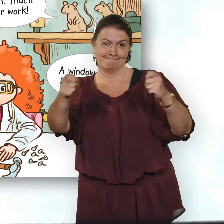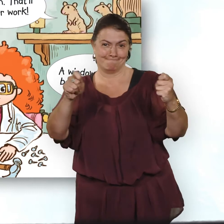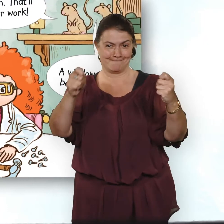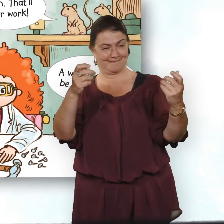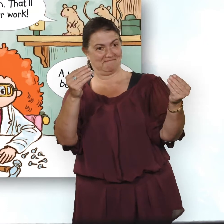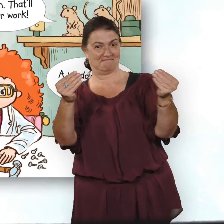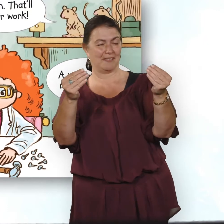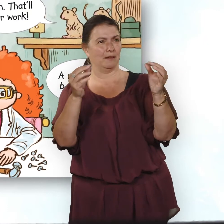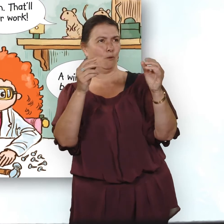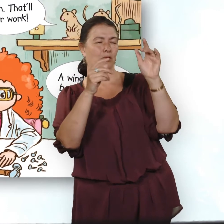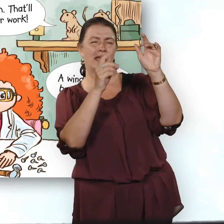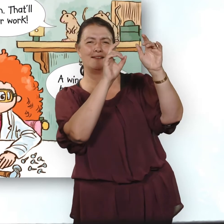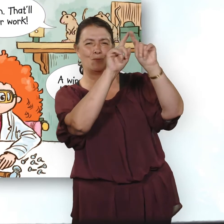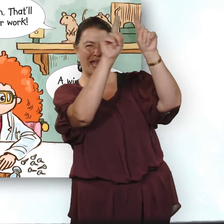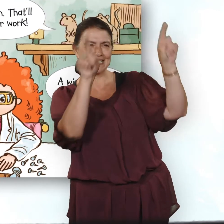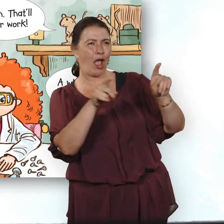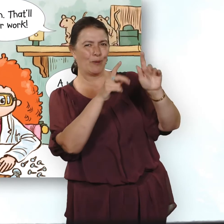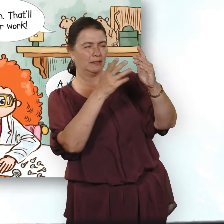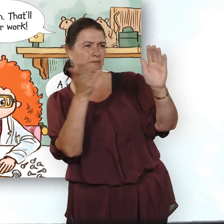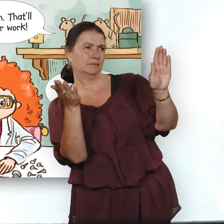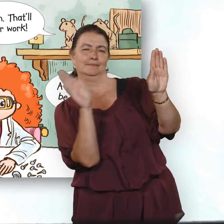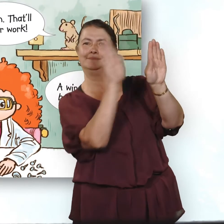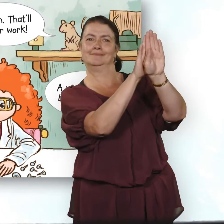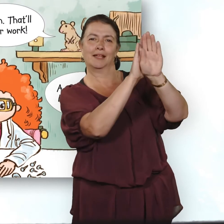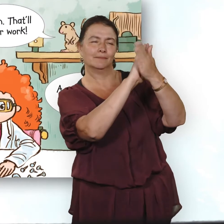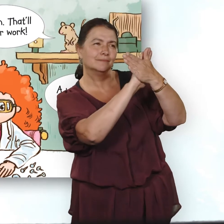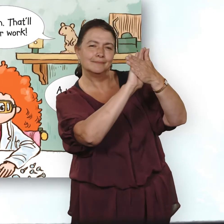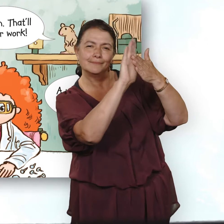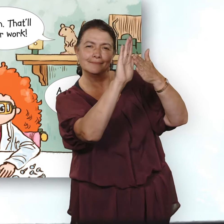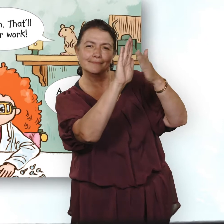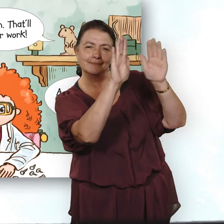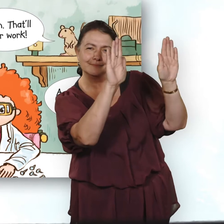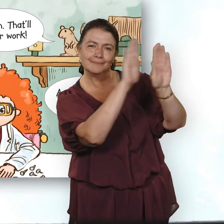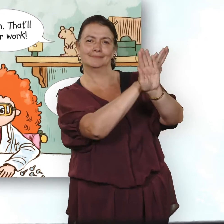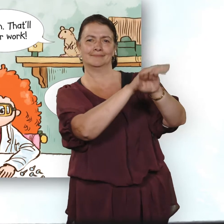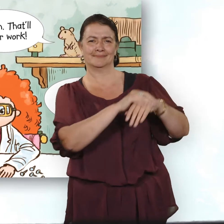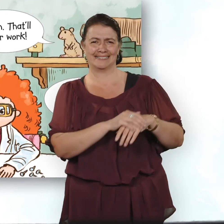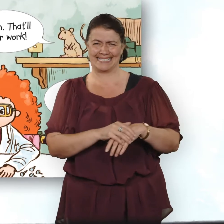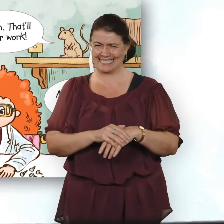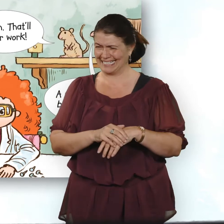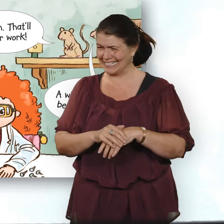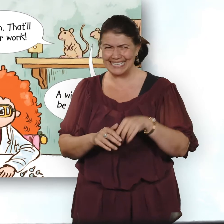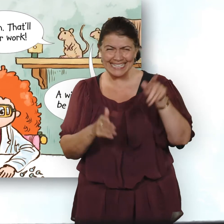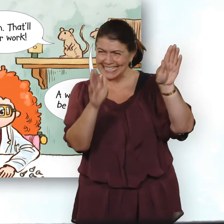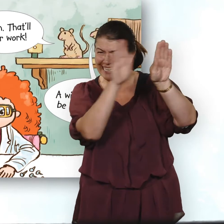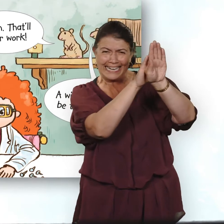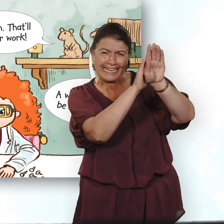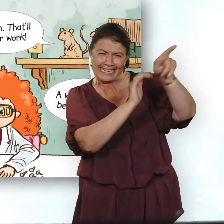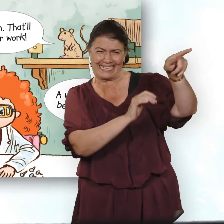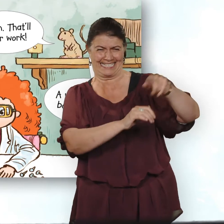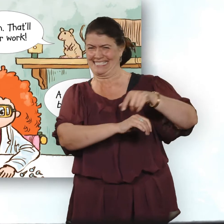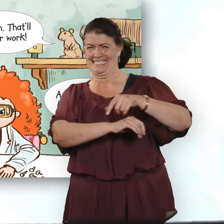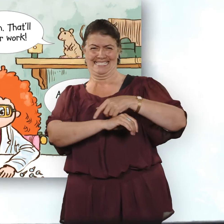Uh-oh. That’ll never work! A window needs to be transparent.